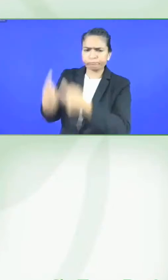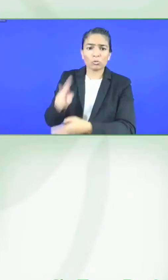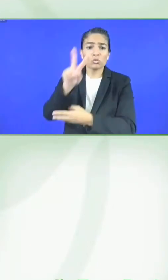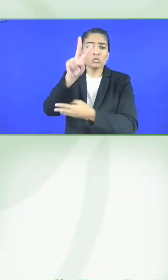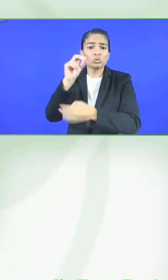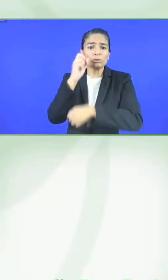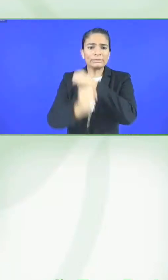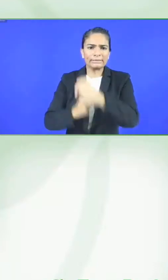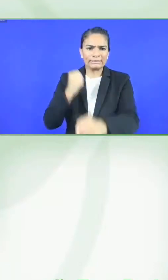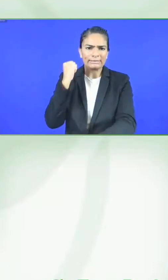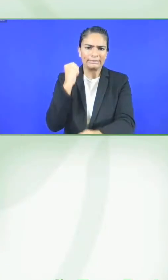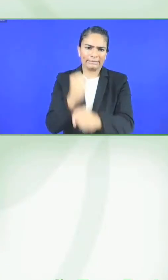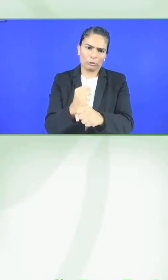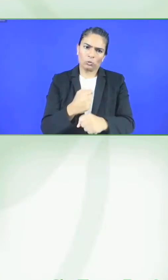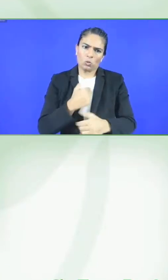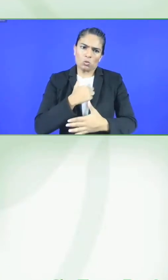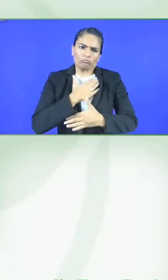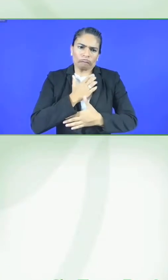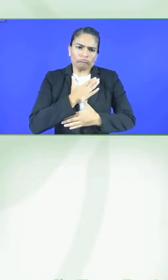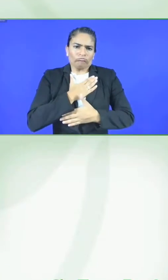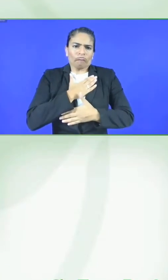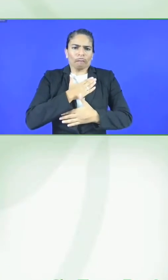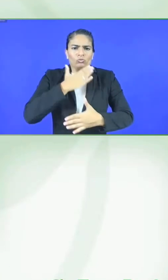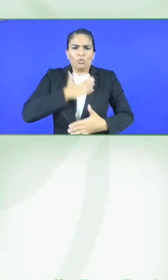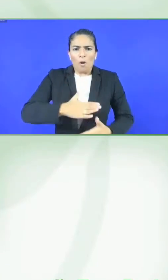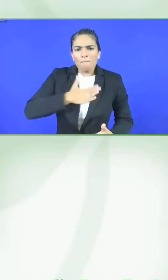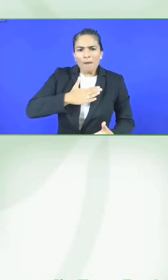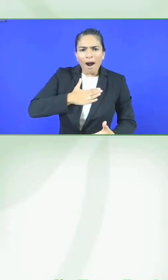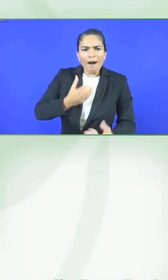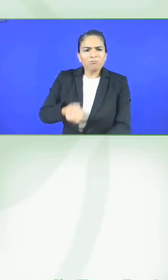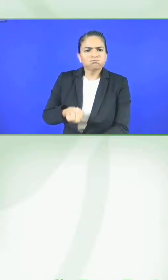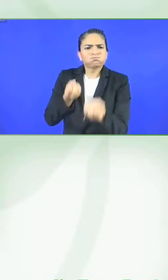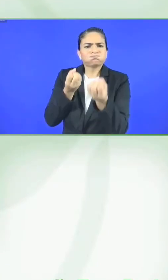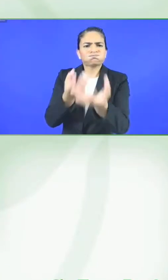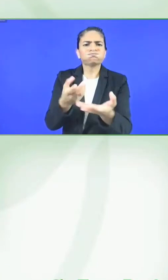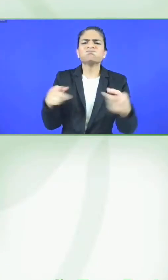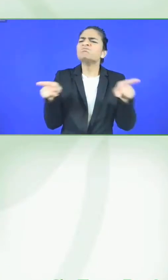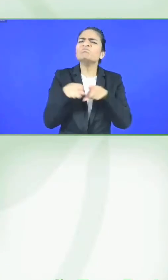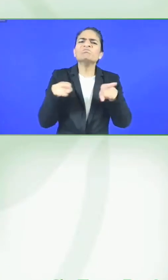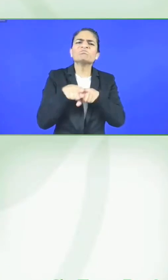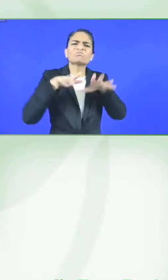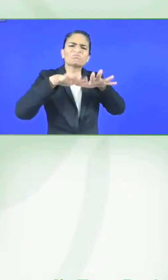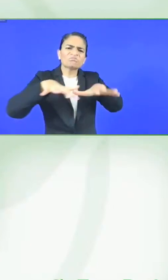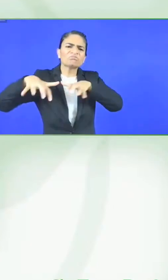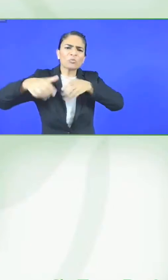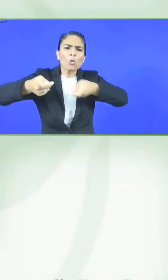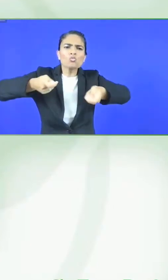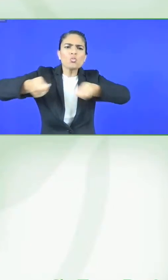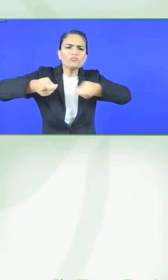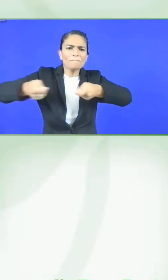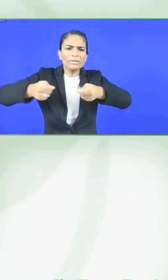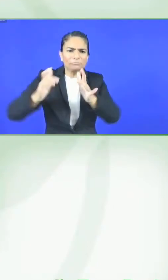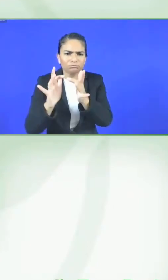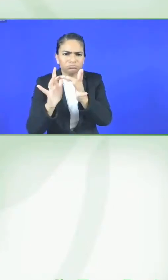I will pick a few small examples out of the whole herd of services that the government offers to citizens and people with disabilities alike.